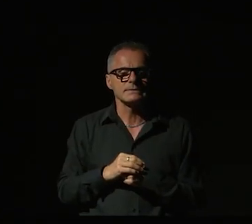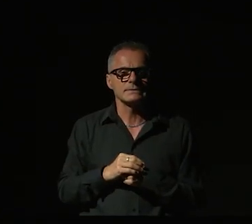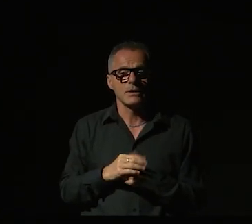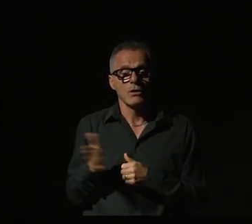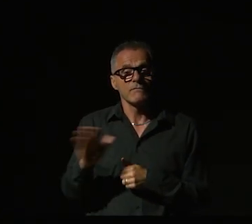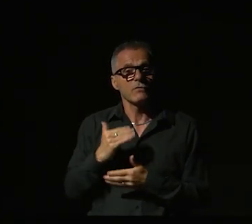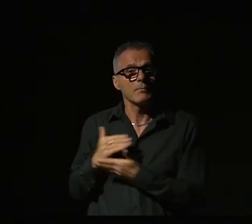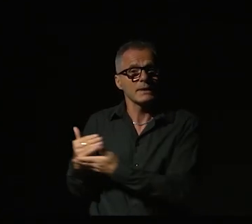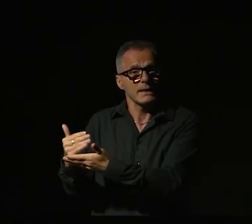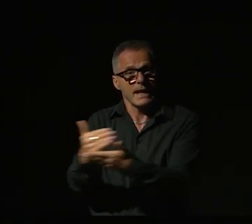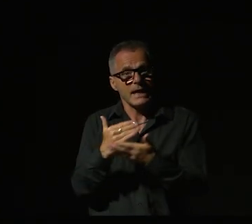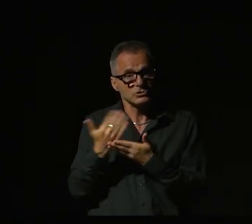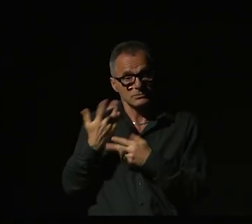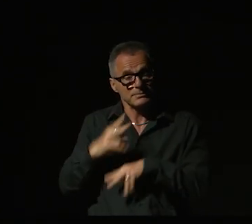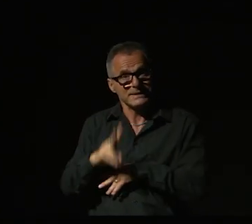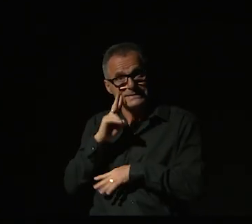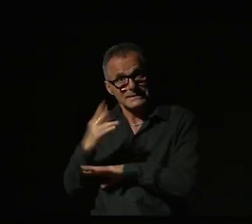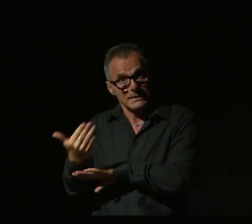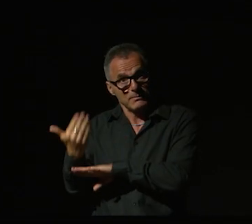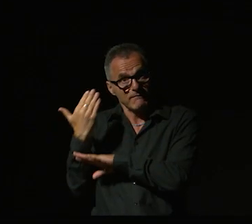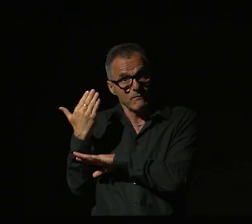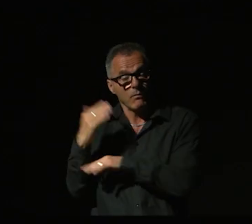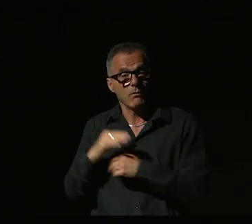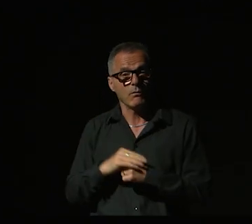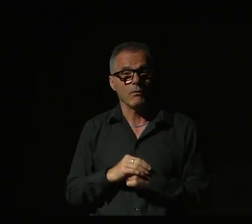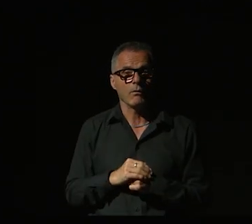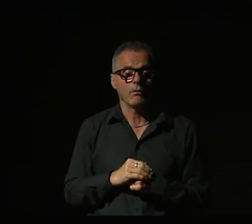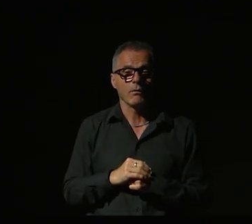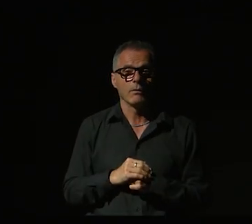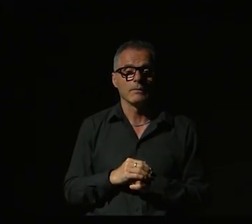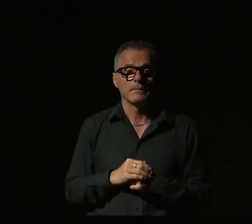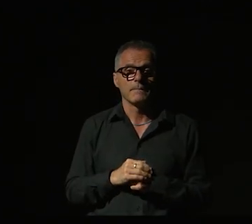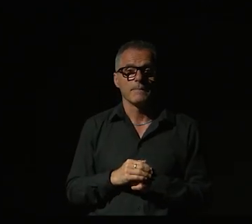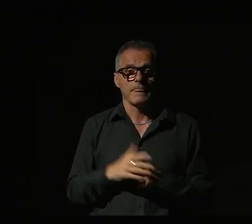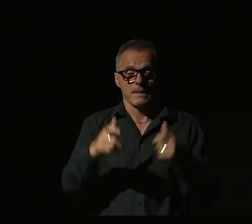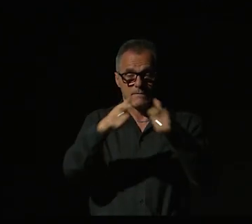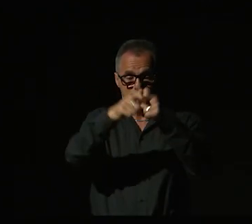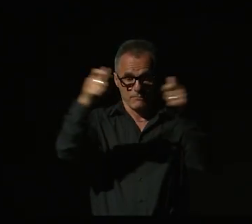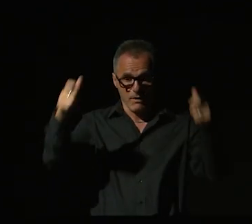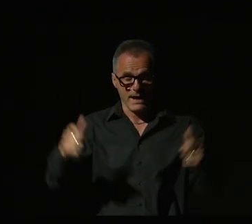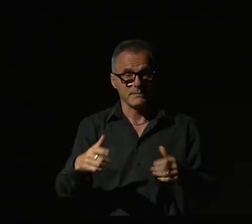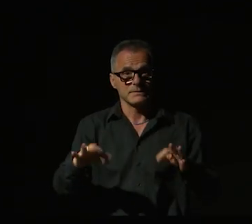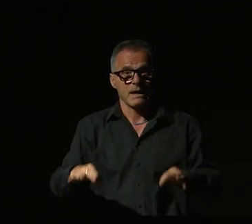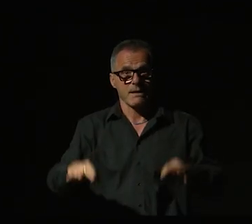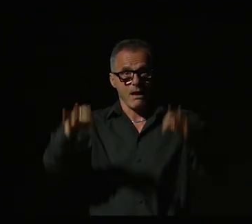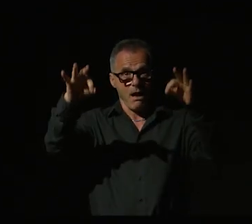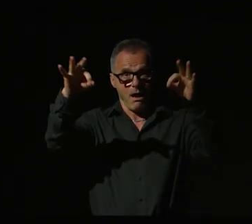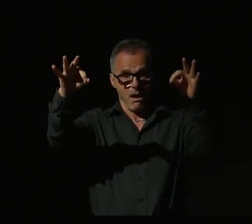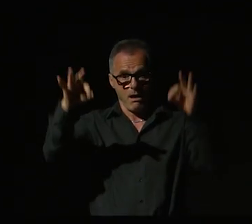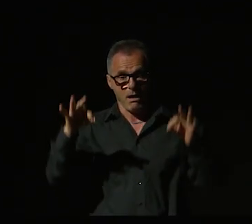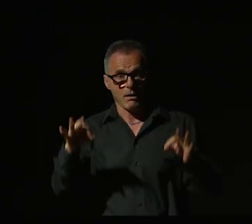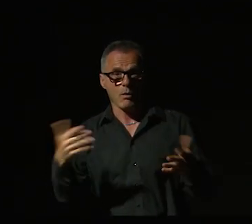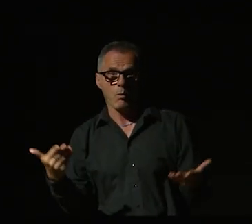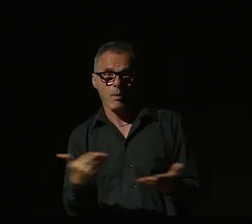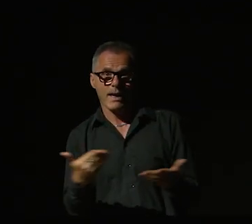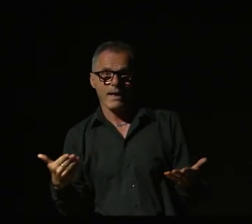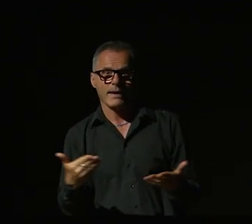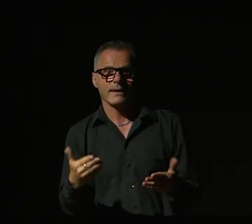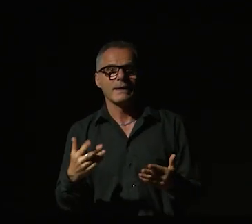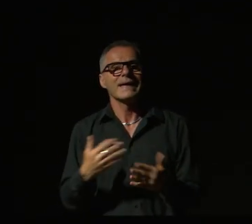and we know from inventories that it was framed and hung in the rooms of the palace. So that is another object,